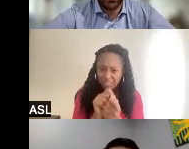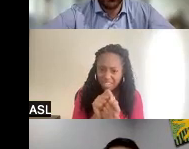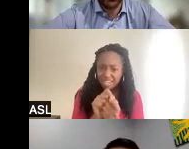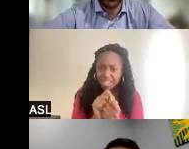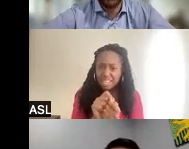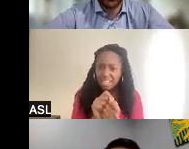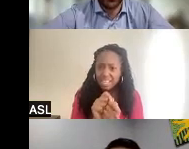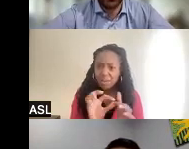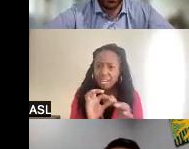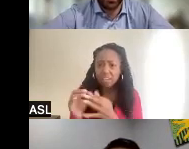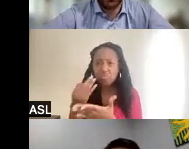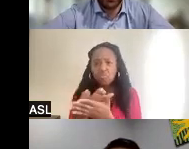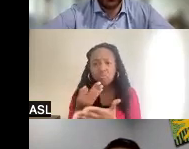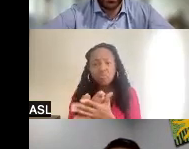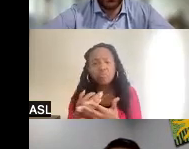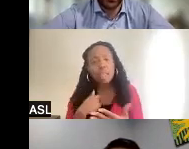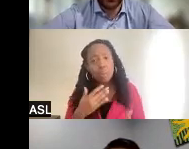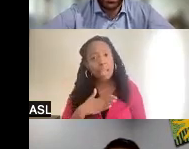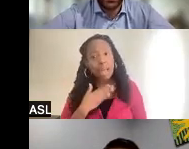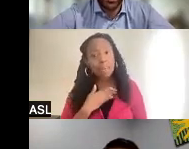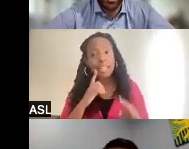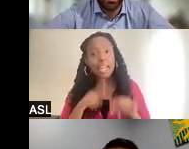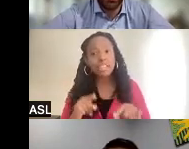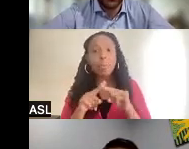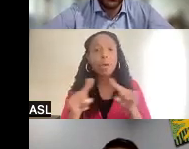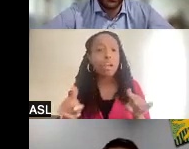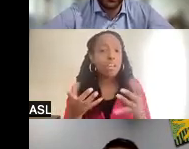those as well but I really wanted to make sure I cover some of these unknowns because this is the